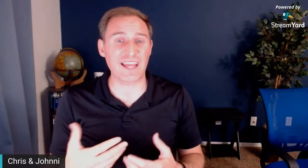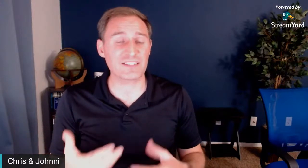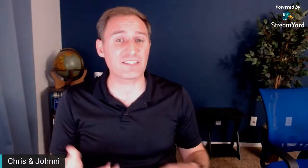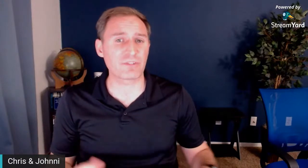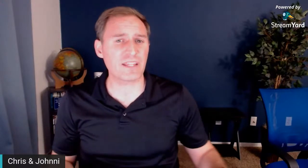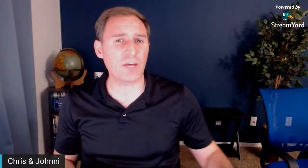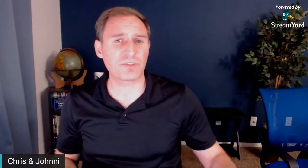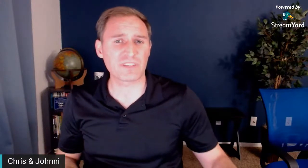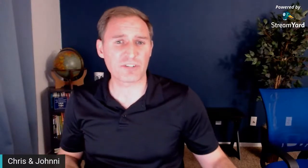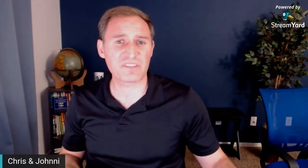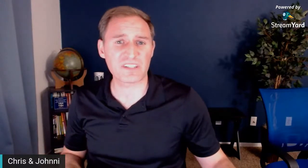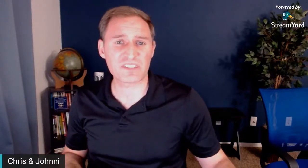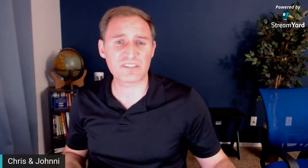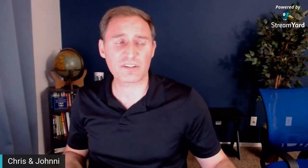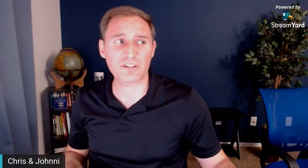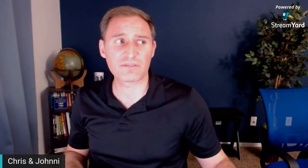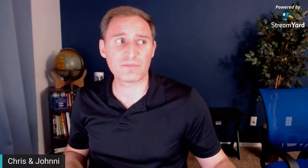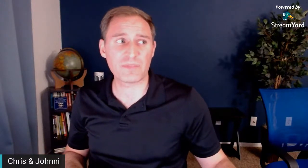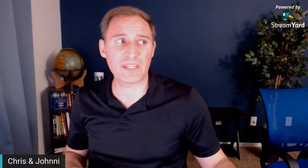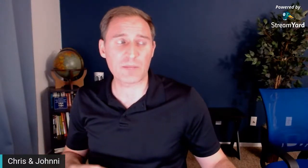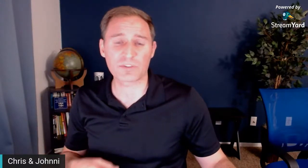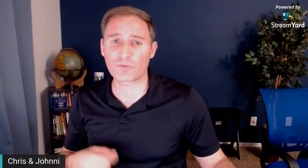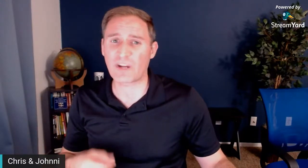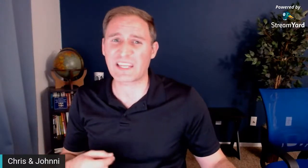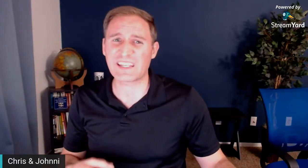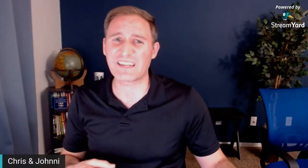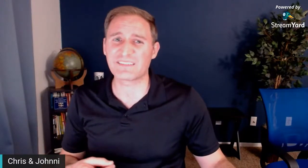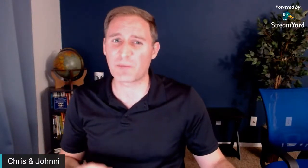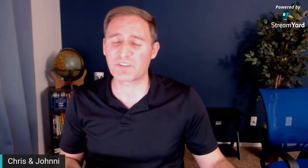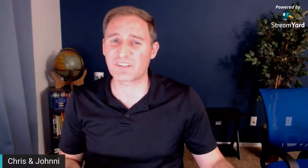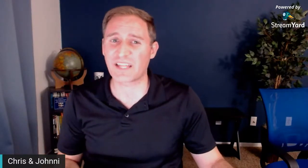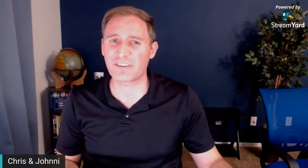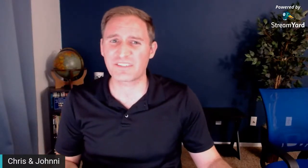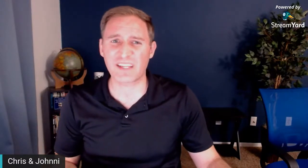actually it really helped her literacy she started being able to recognize numbers and letters that